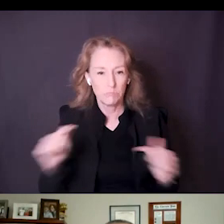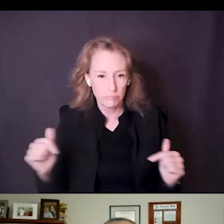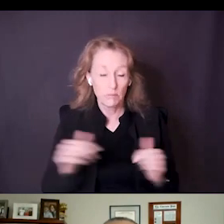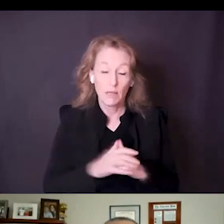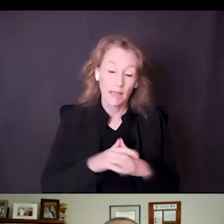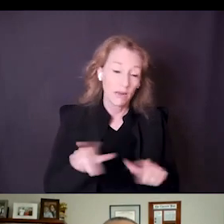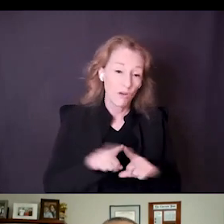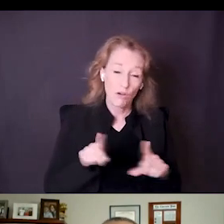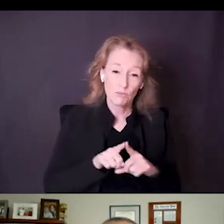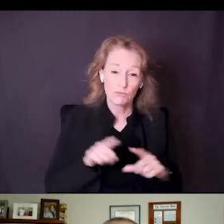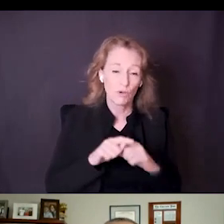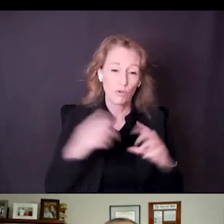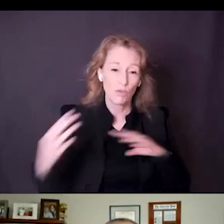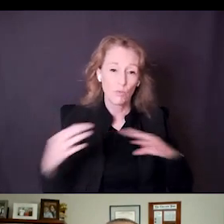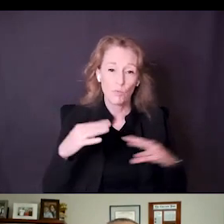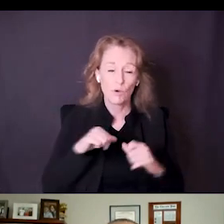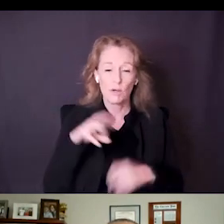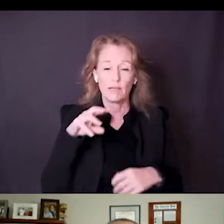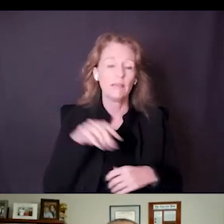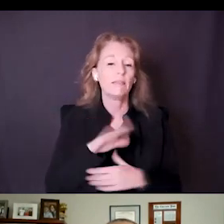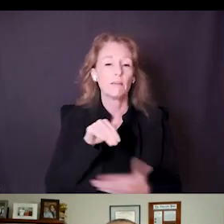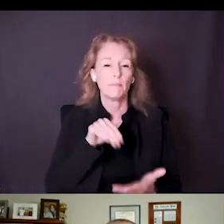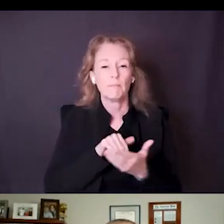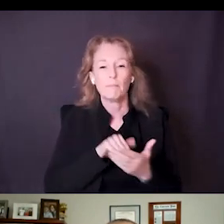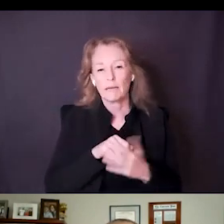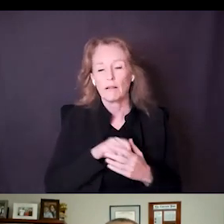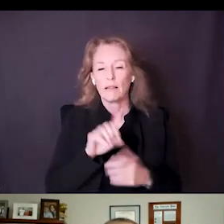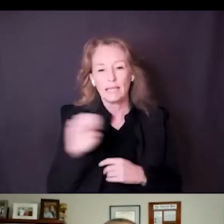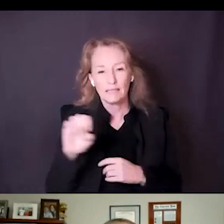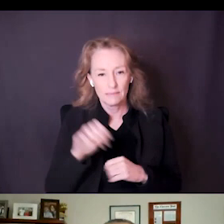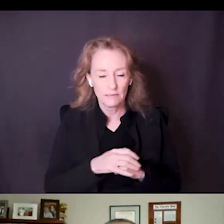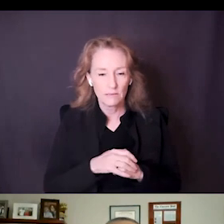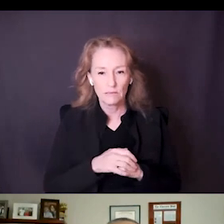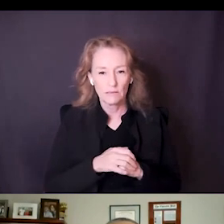EAST, WE CAN FIND IT DIFFICULT TO HOLD ON TO HOPE.